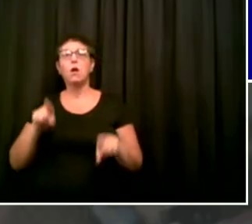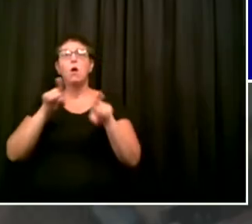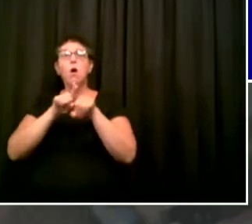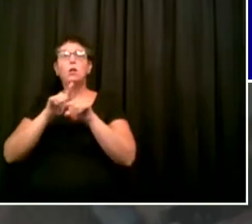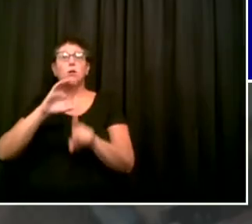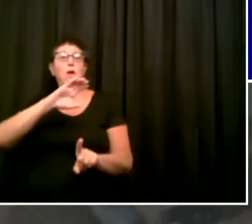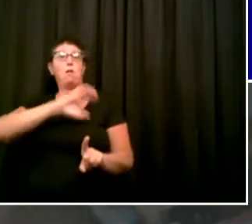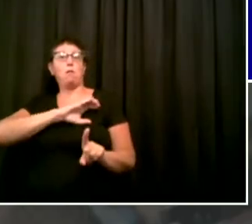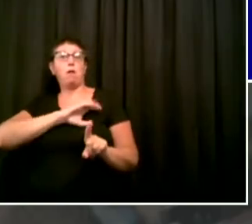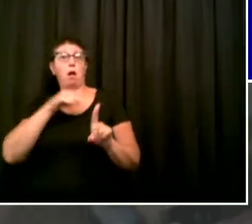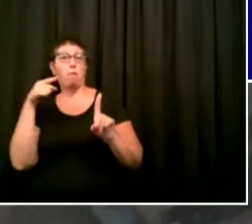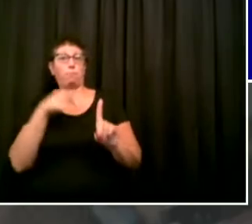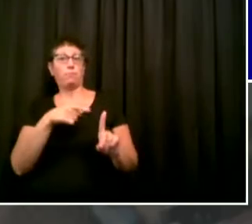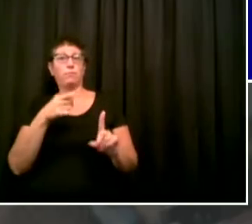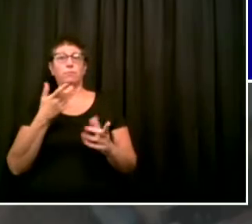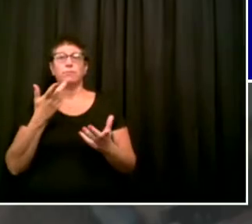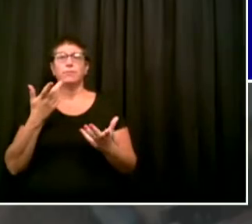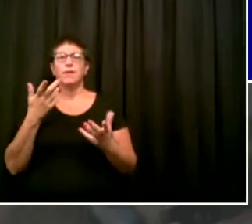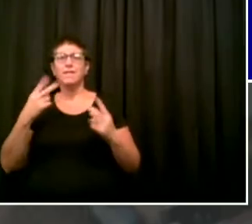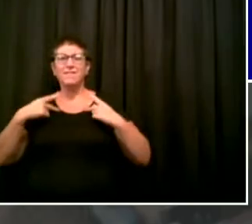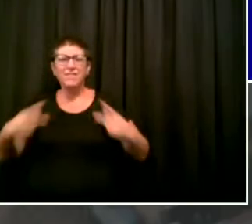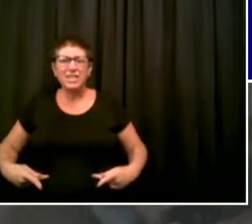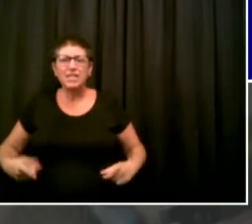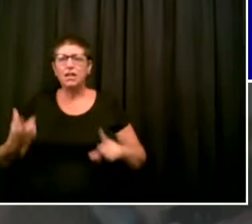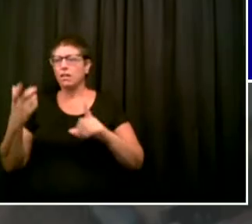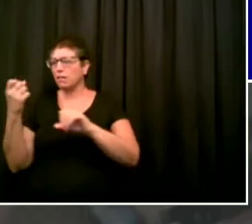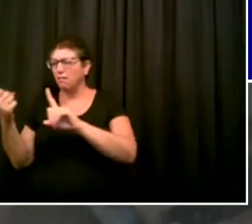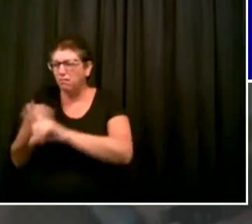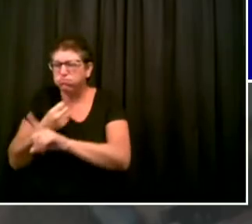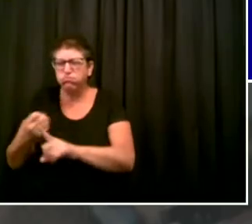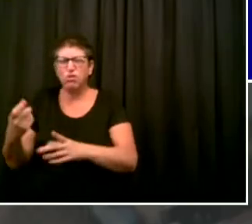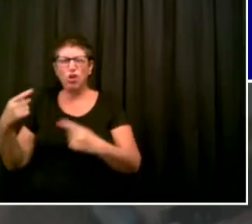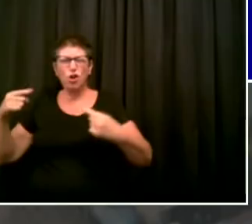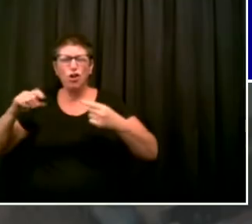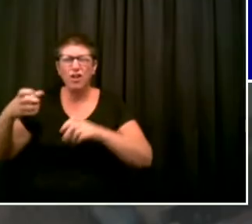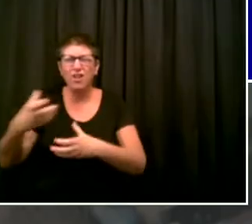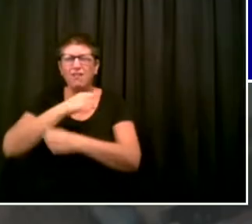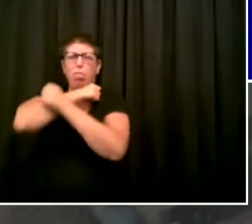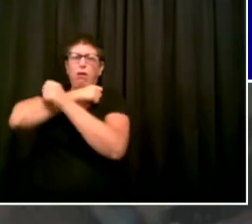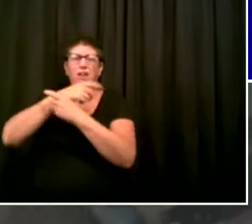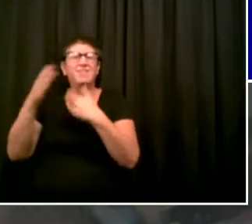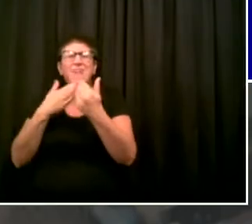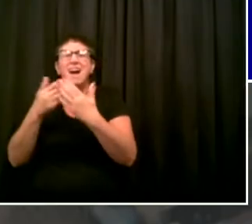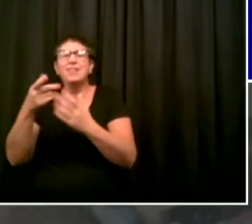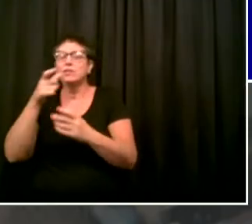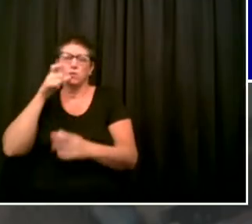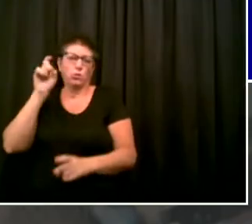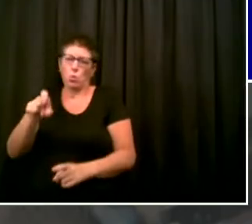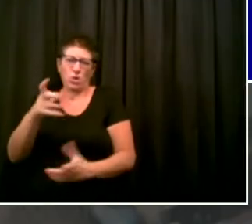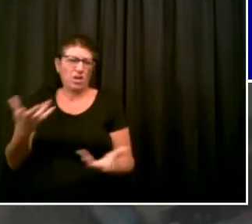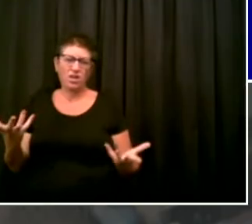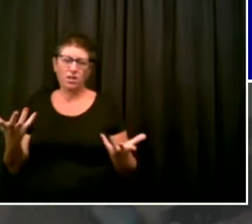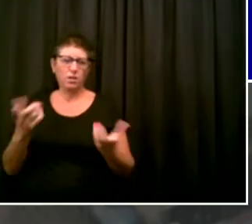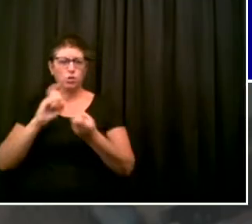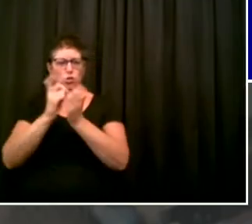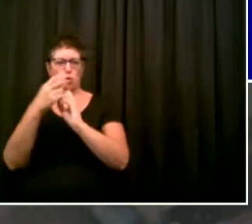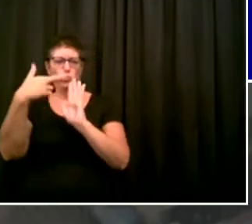MOST MINIMUM POSSIBLE. SO, TODAY WE ARE PUBLISHING OUR RESPONSE TO THIS PLEDGE THAT